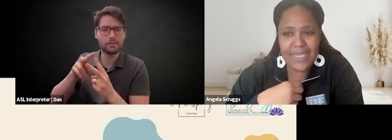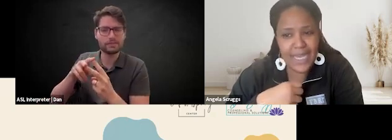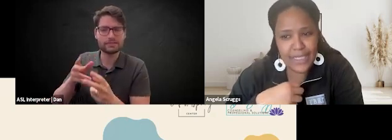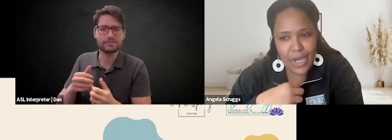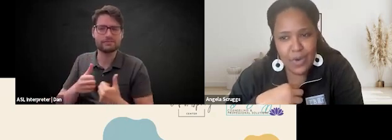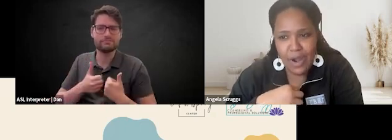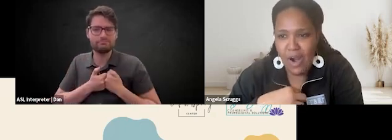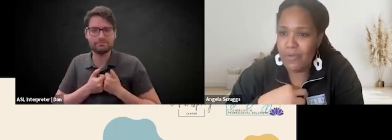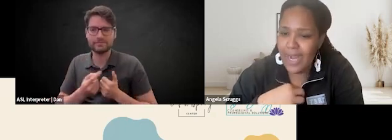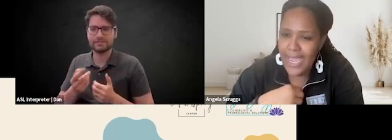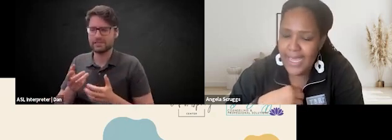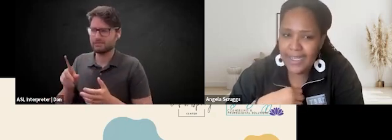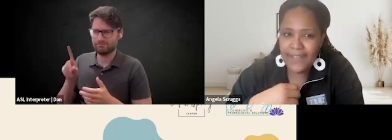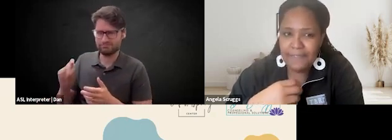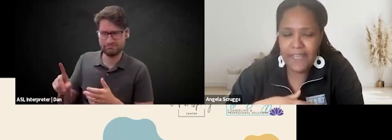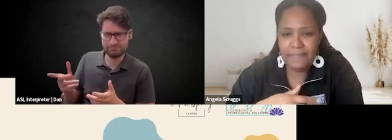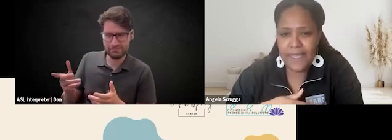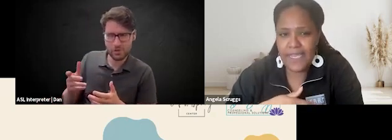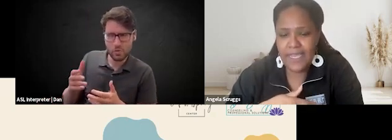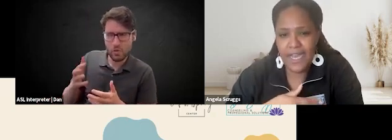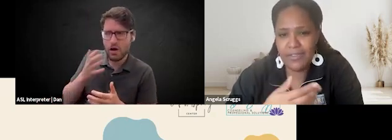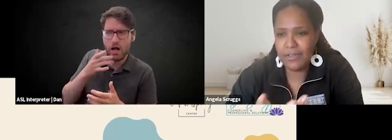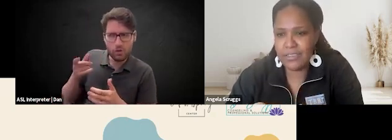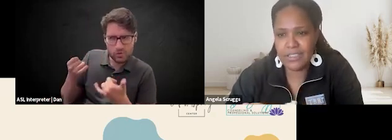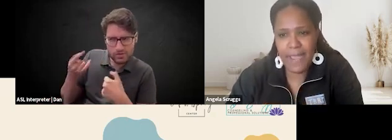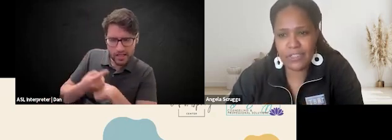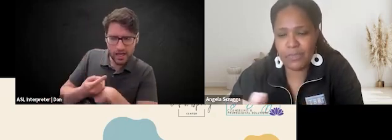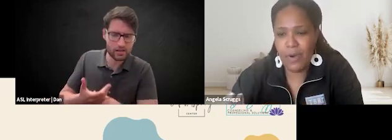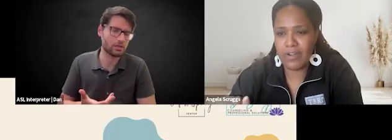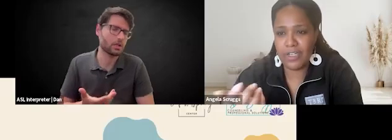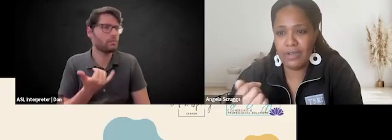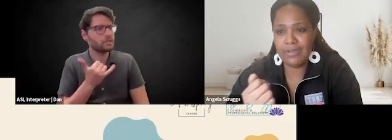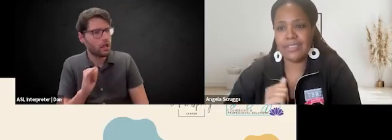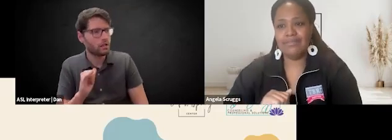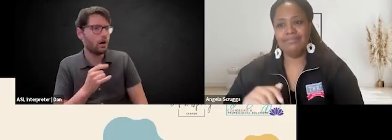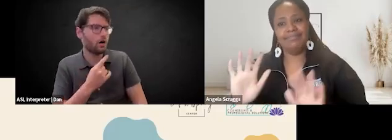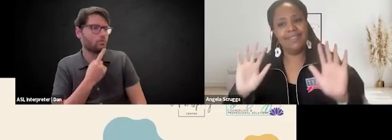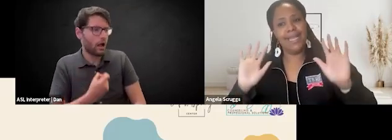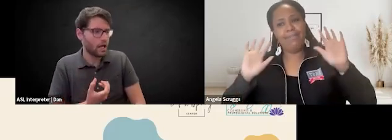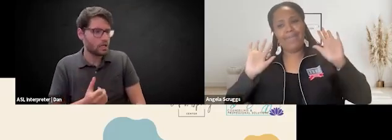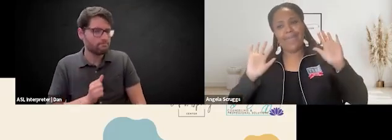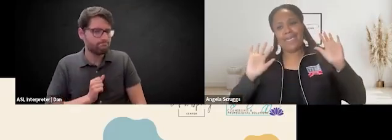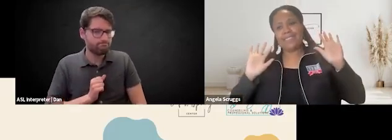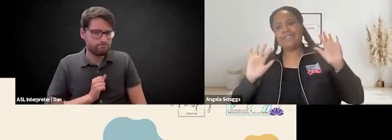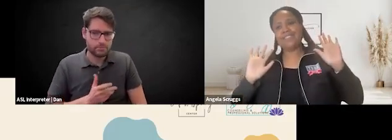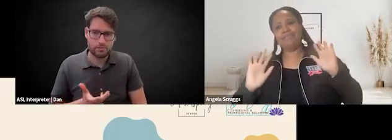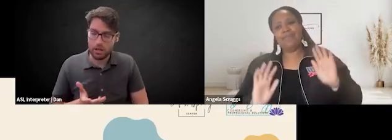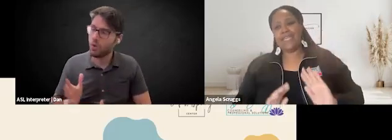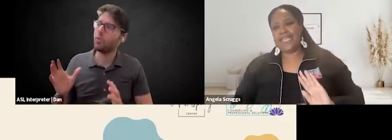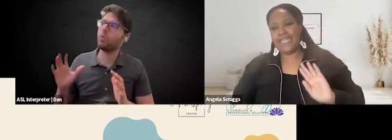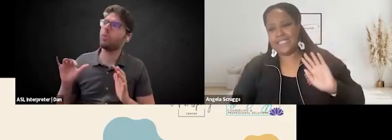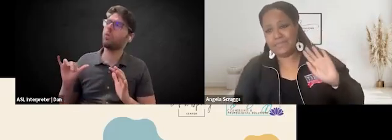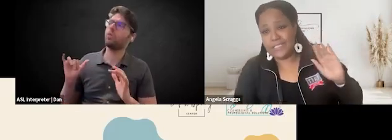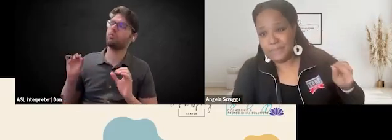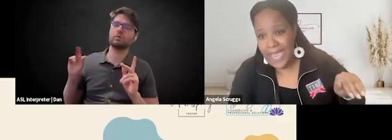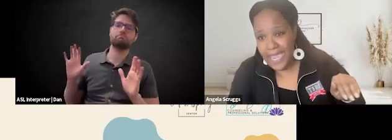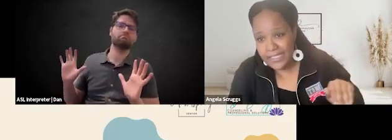"Oh, I'm yellow," or, "I'm red," then the other spouse or partner knows, maybe I need to just-- maybe they need some space.